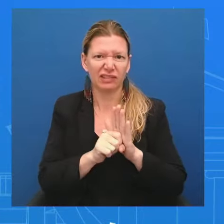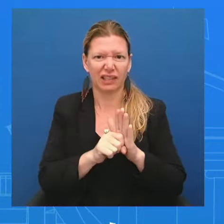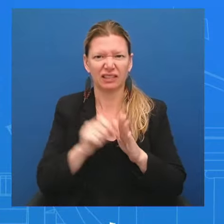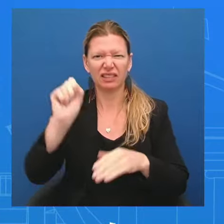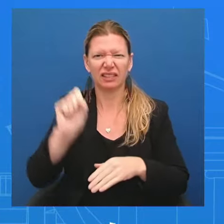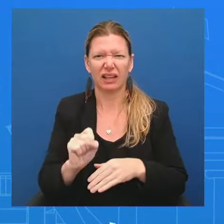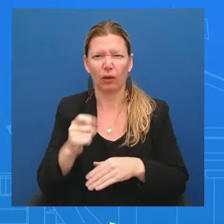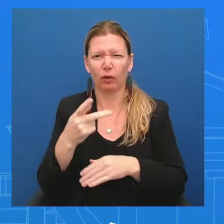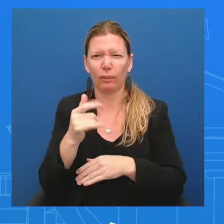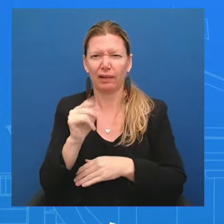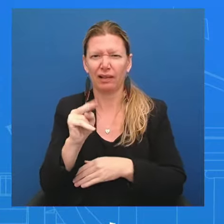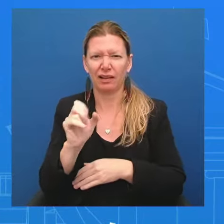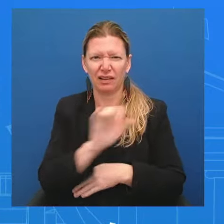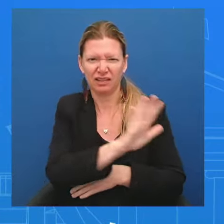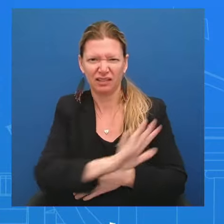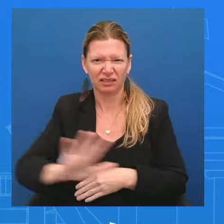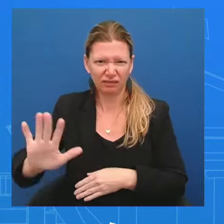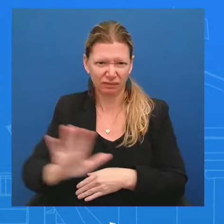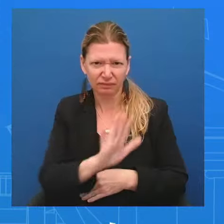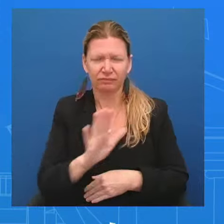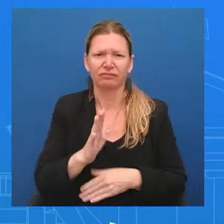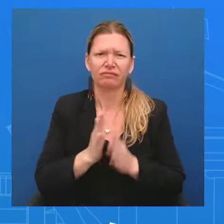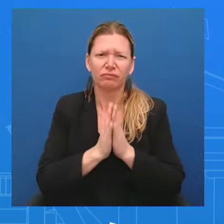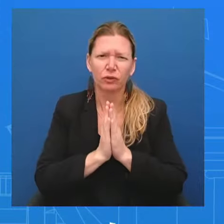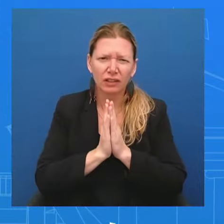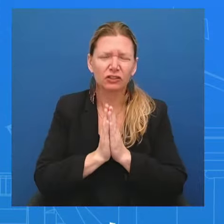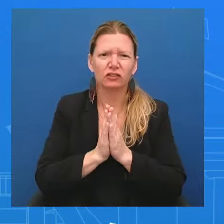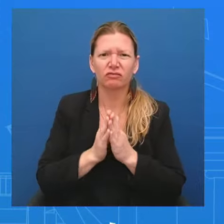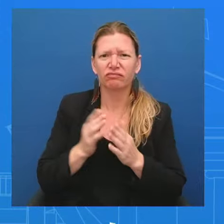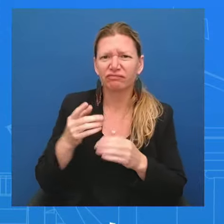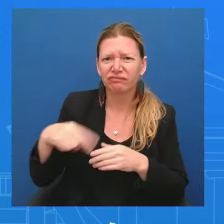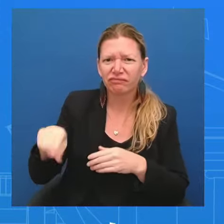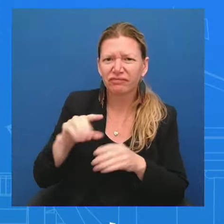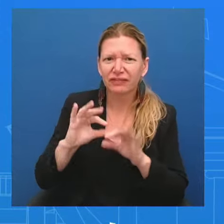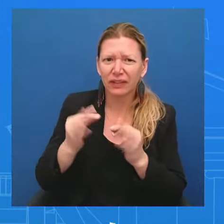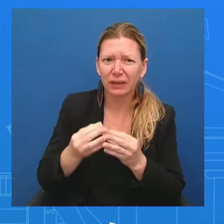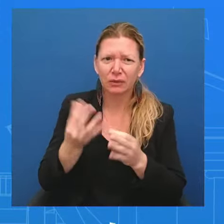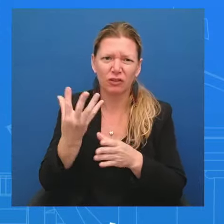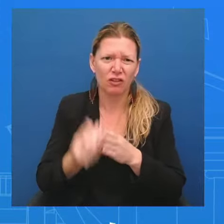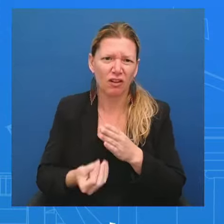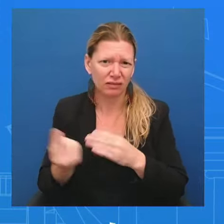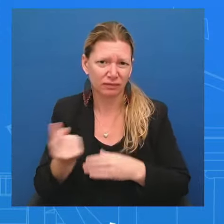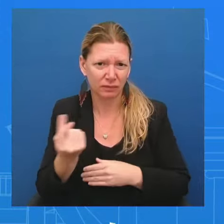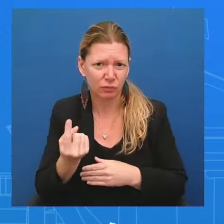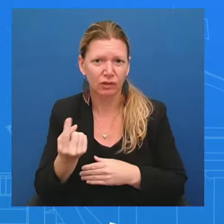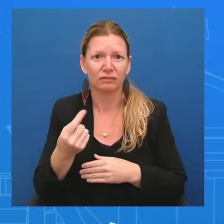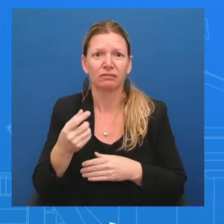We wish those who were injured a speedy recovery. These tragic storms come as communities